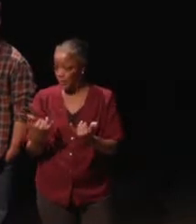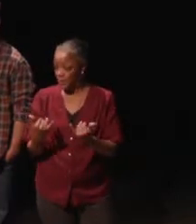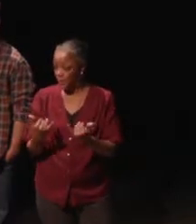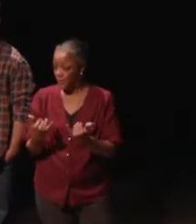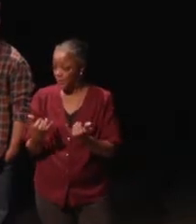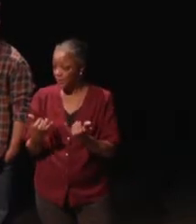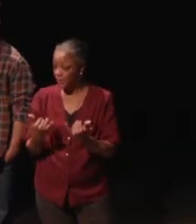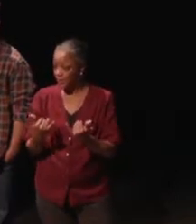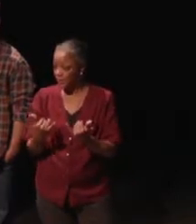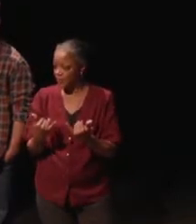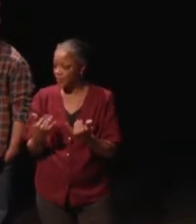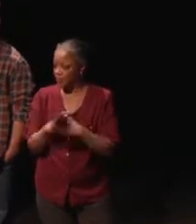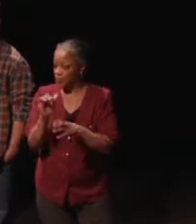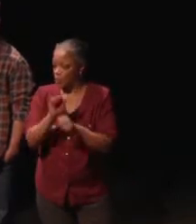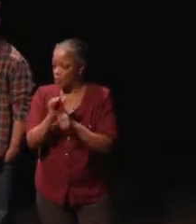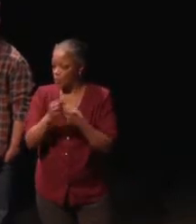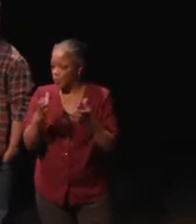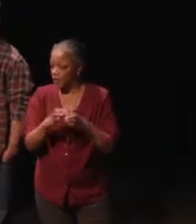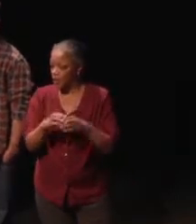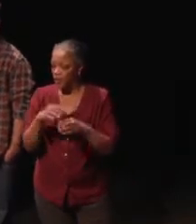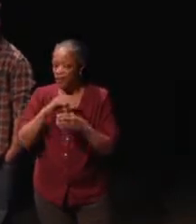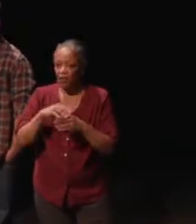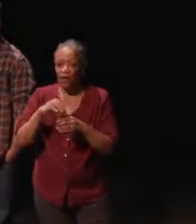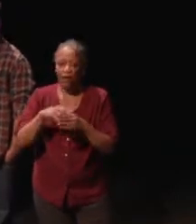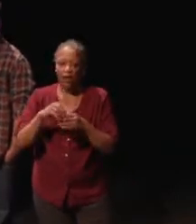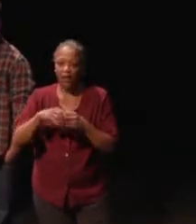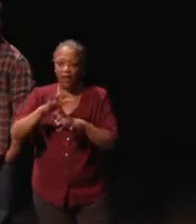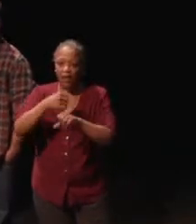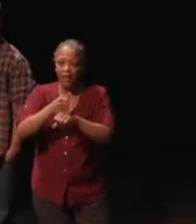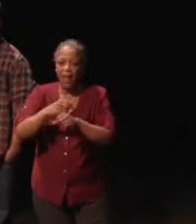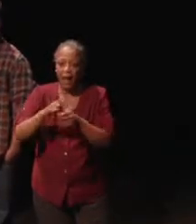is the work that we did with the Lock Picking system on UTLL.